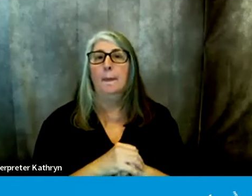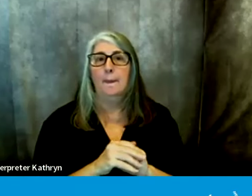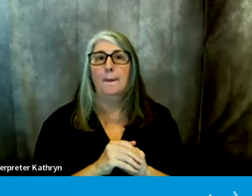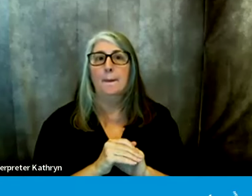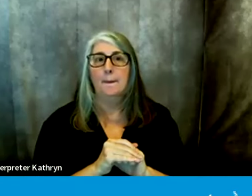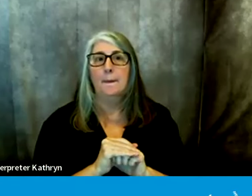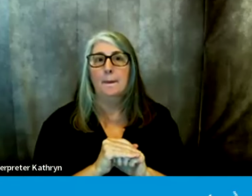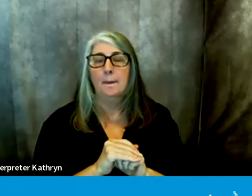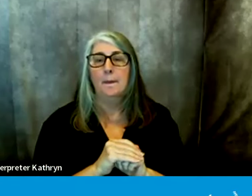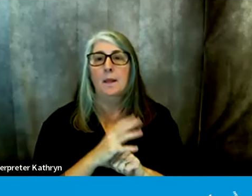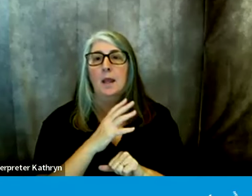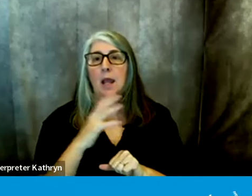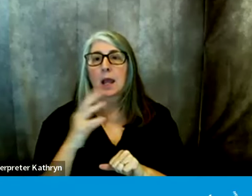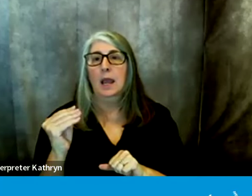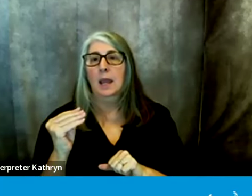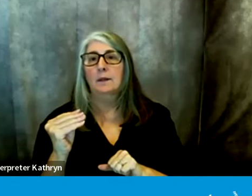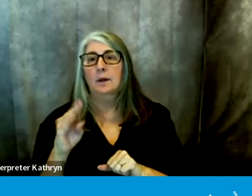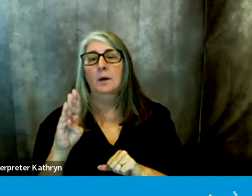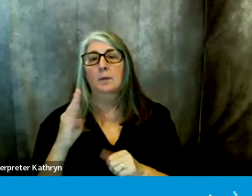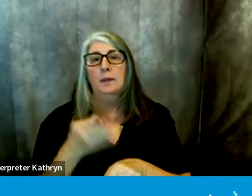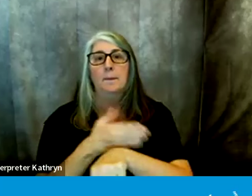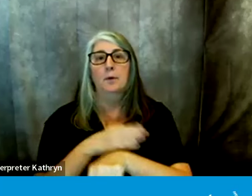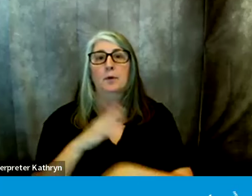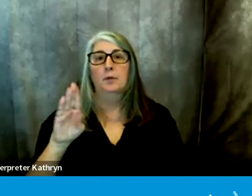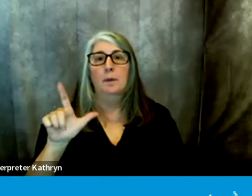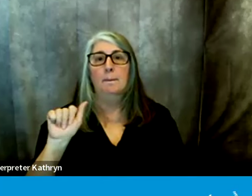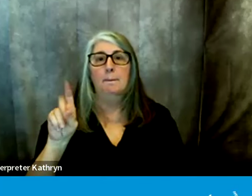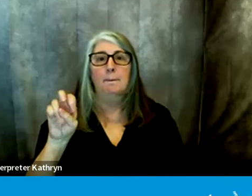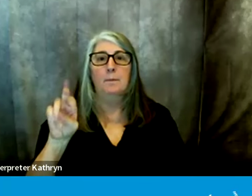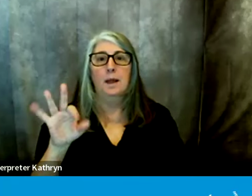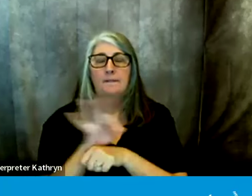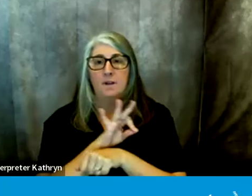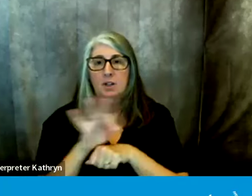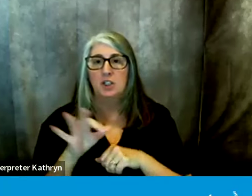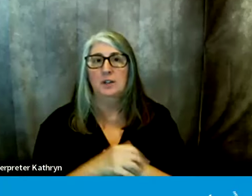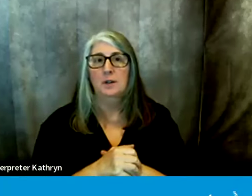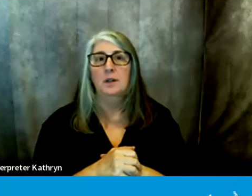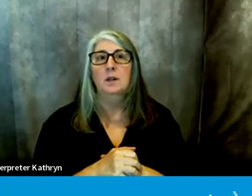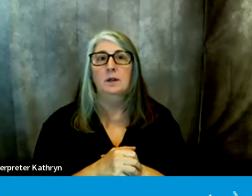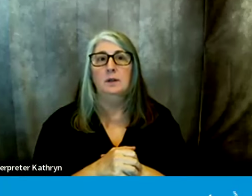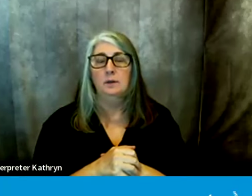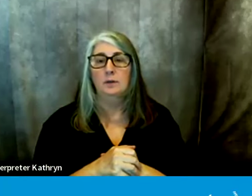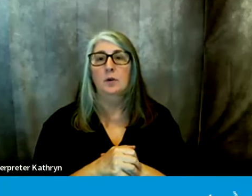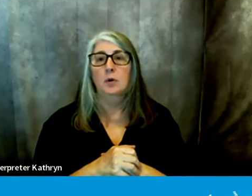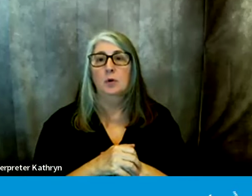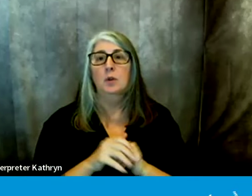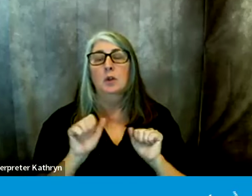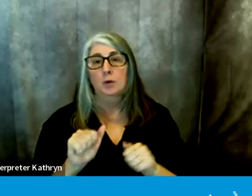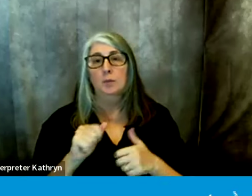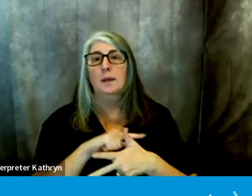along with the improvement in bladder function. It is a trifecta effect that we're hoping for, which is a combination of bladder, bowel, and sexual function